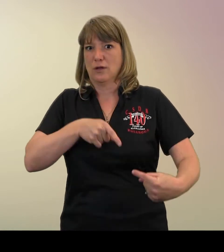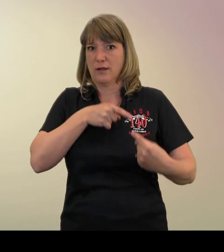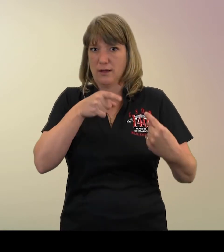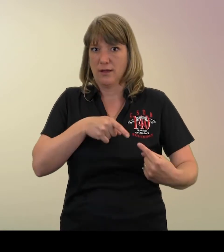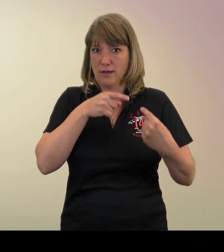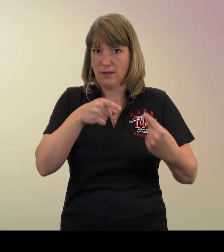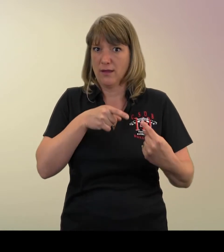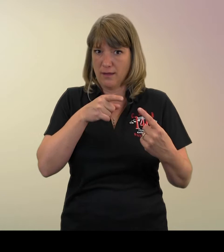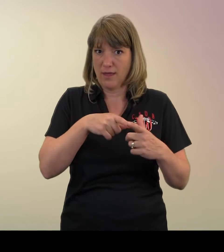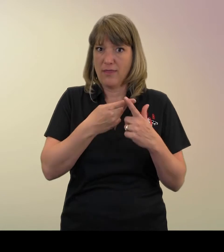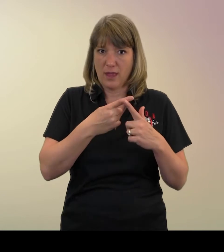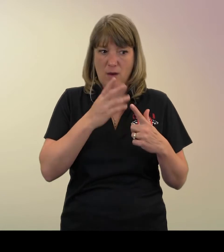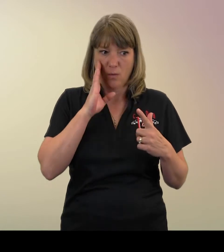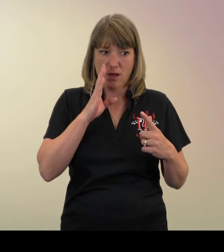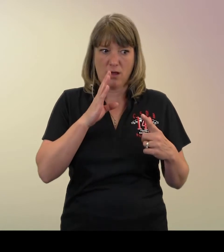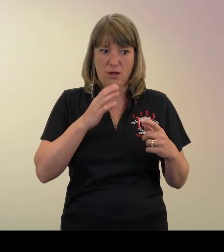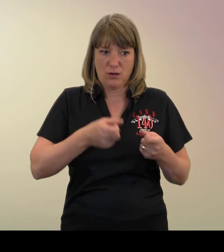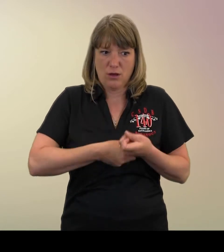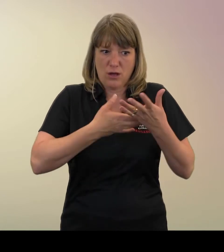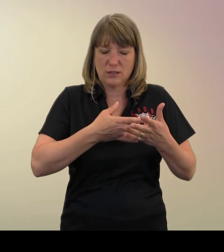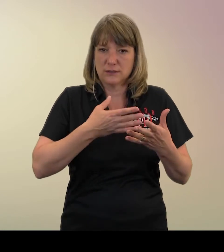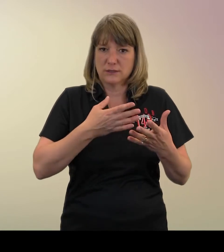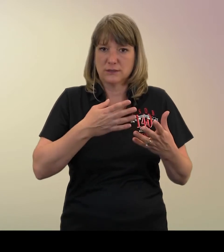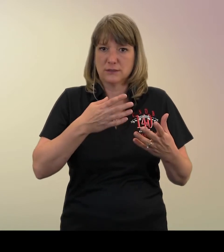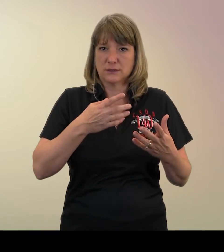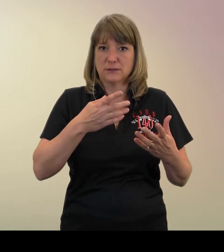away from that to a marked degree that causes